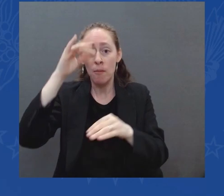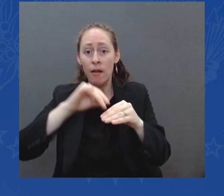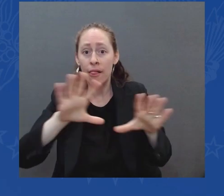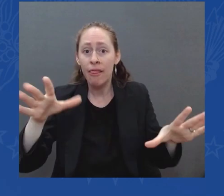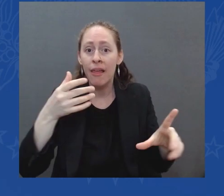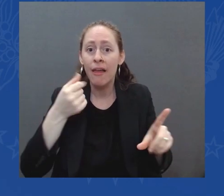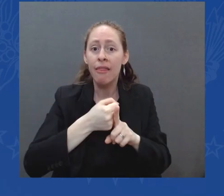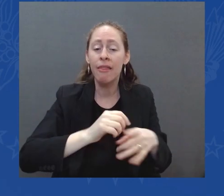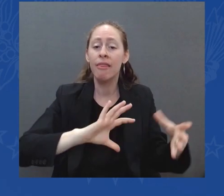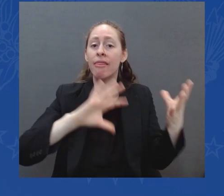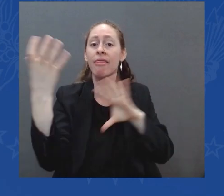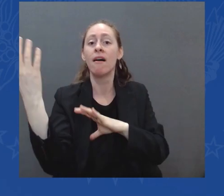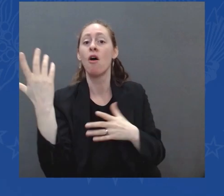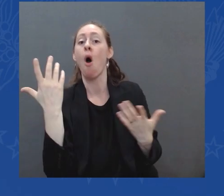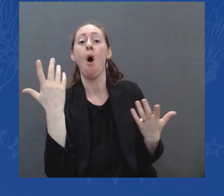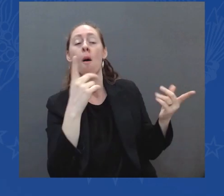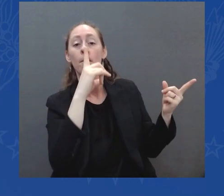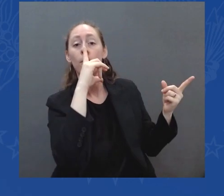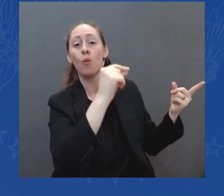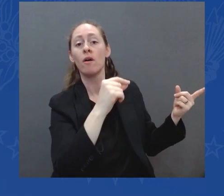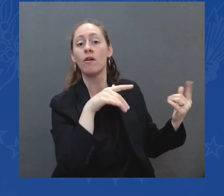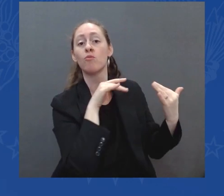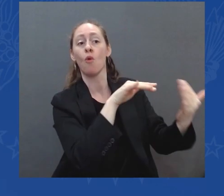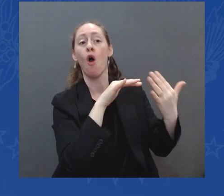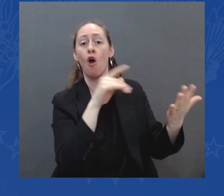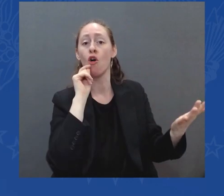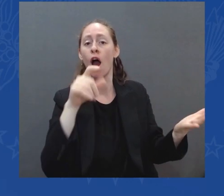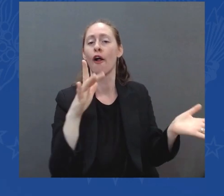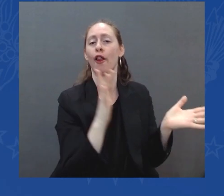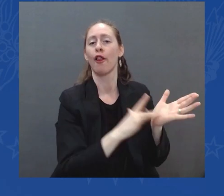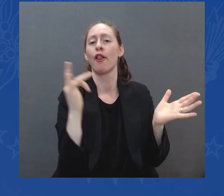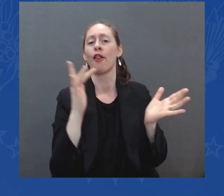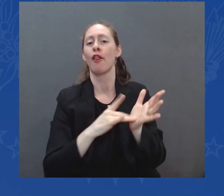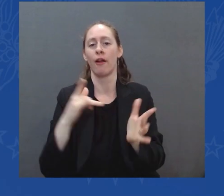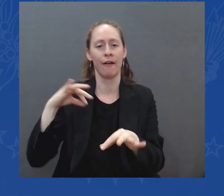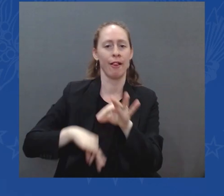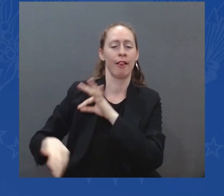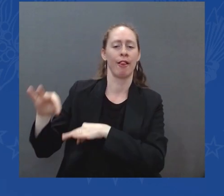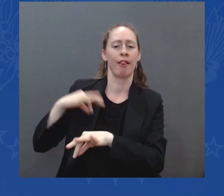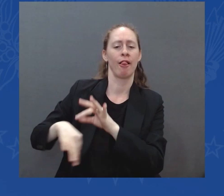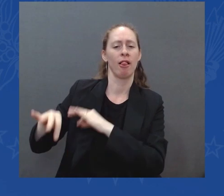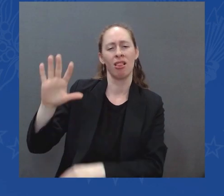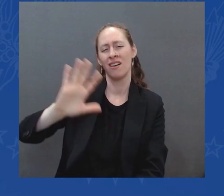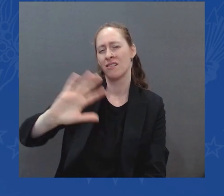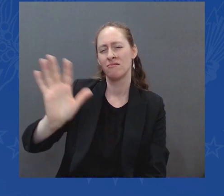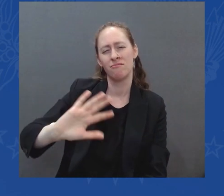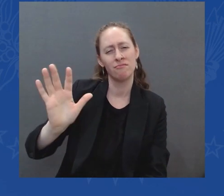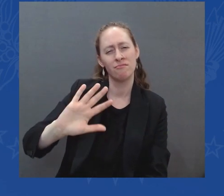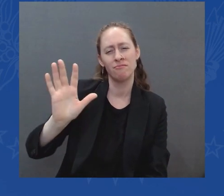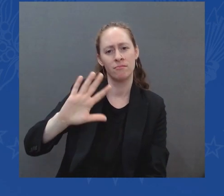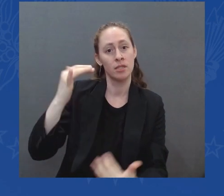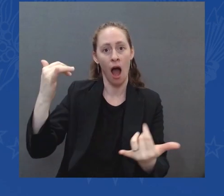profits in production and innovation -- that's what they should do. Invest in your customers. And it isn't just like --